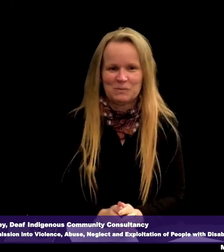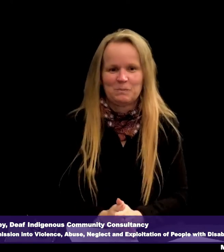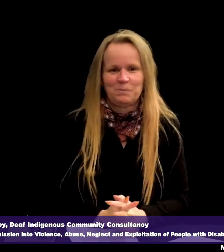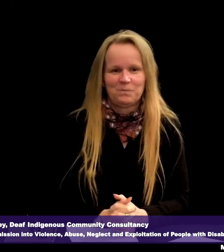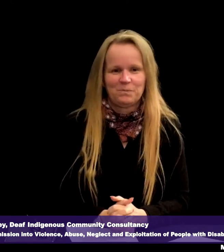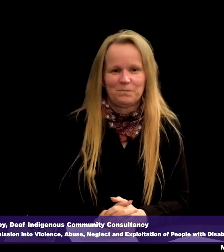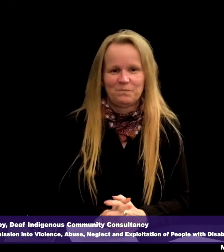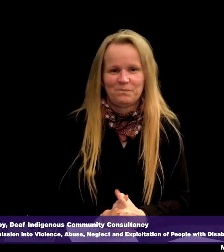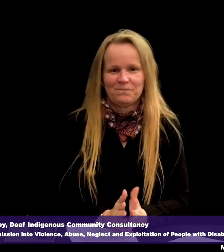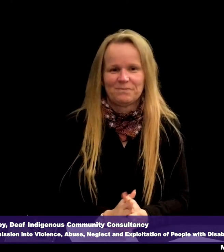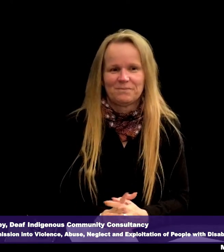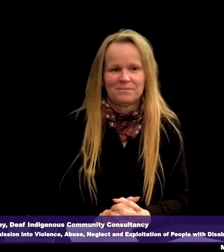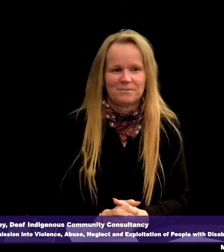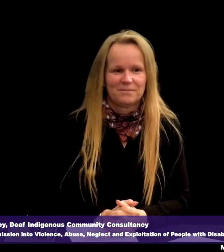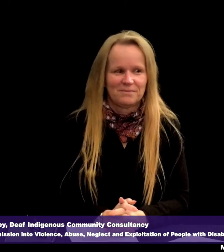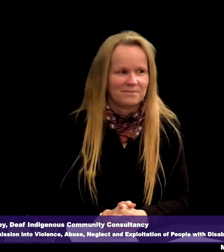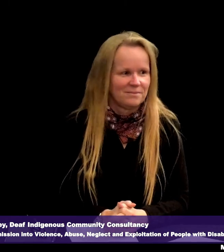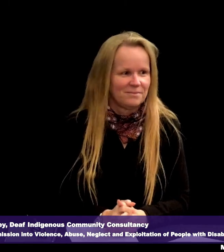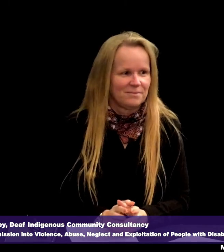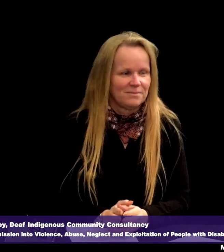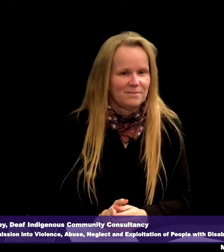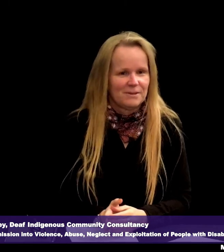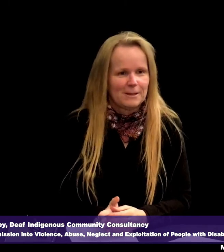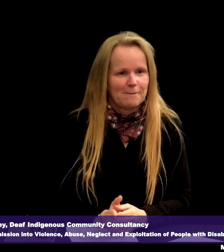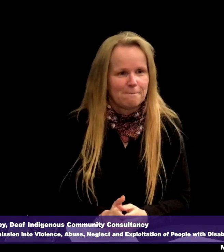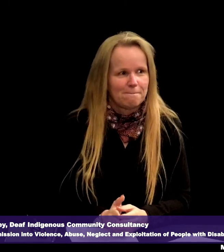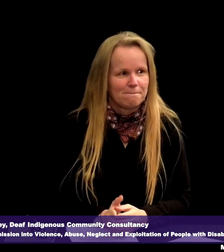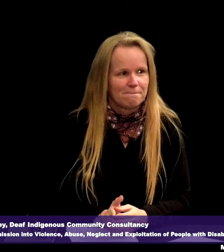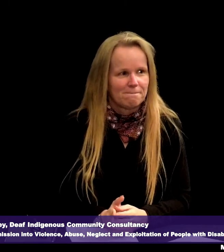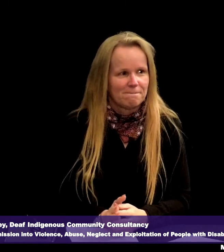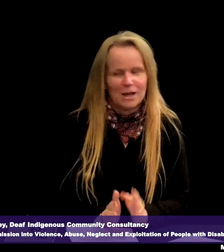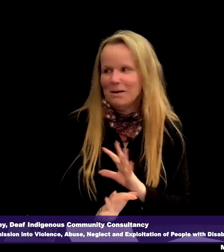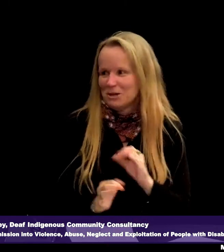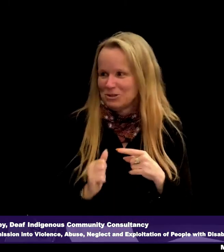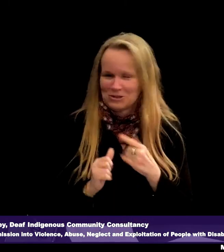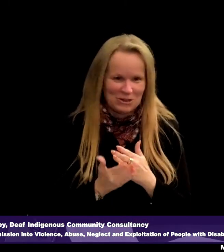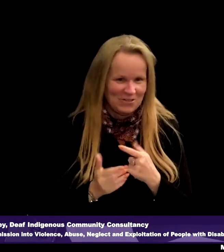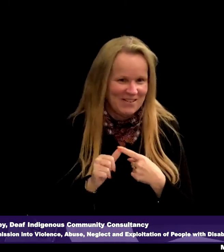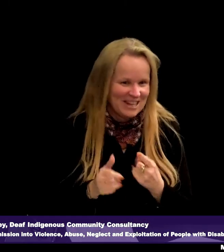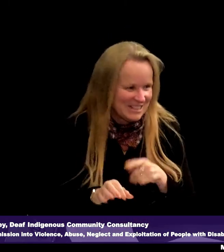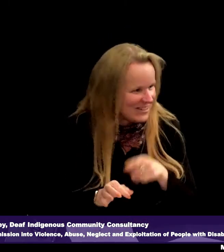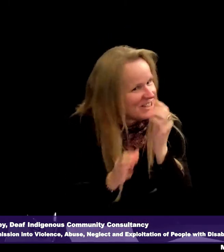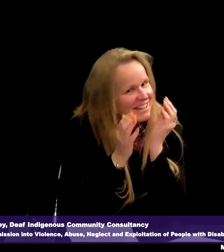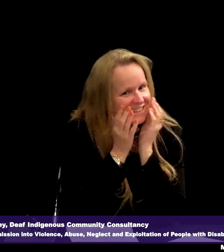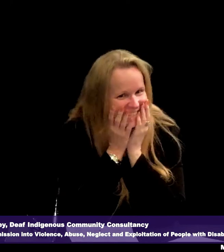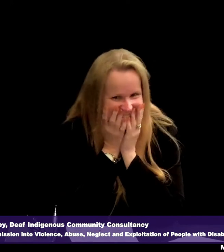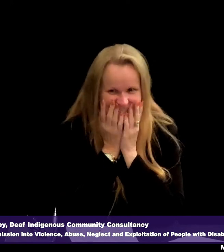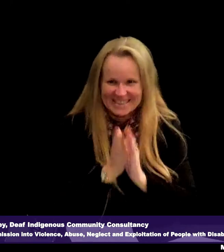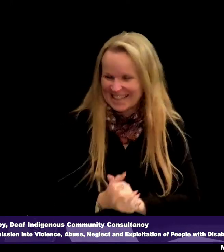And it should change. I'm not sure if I answered the question, actually.